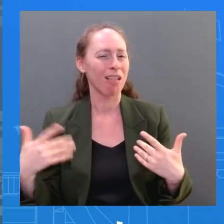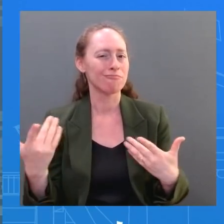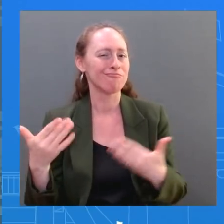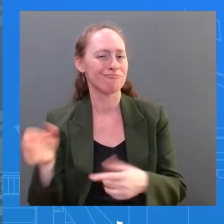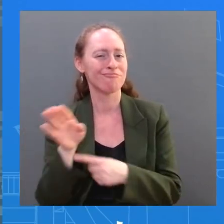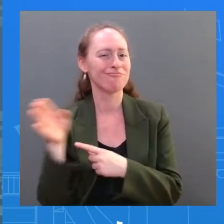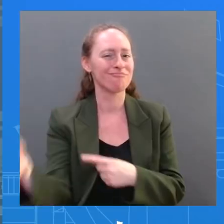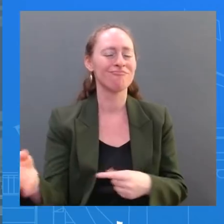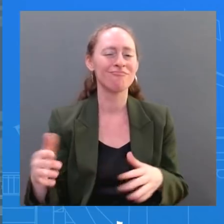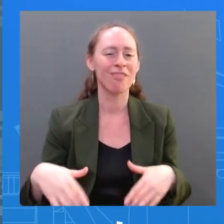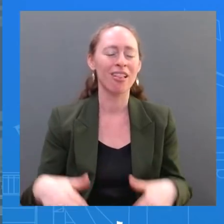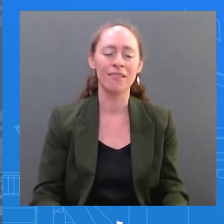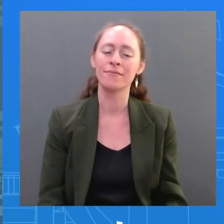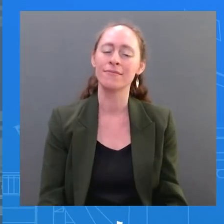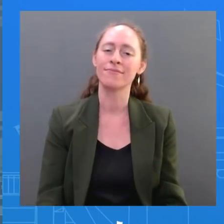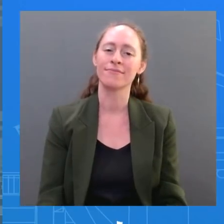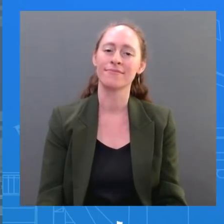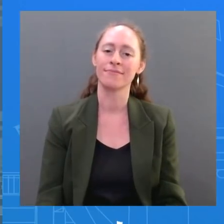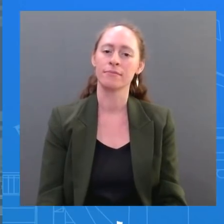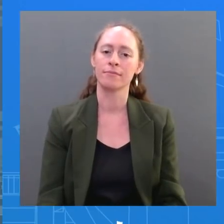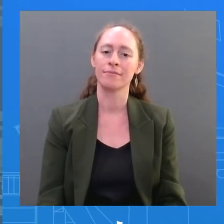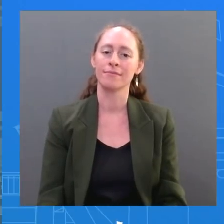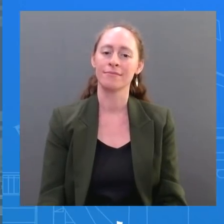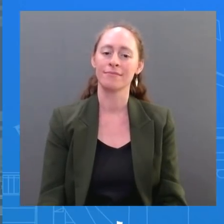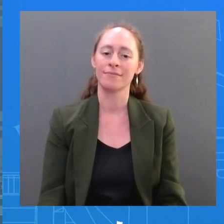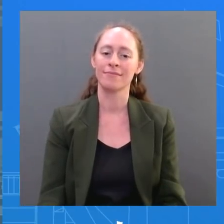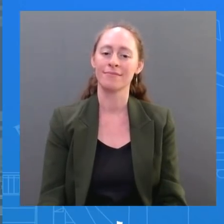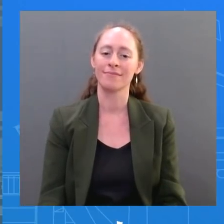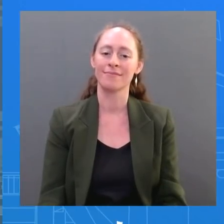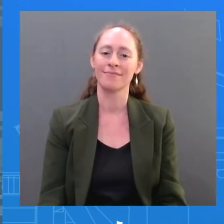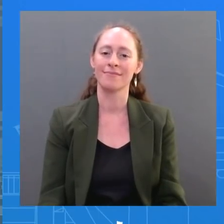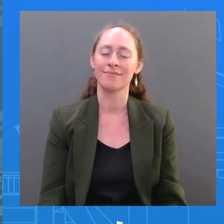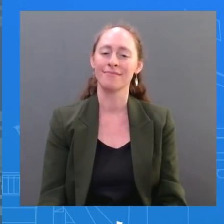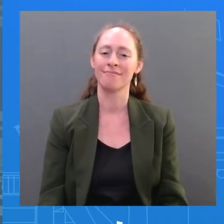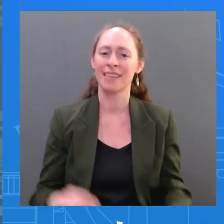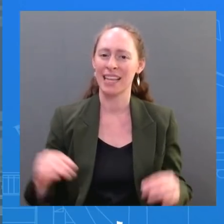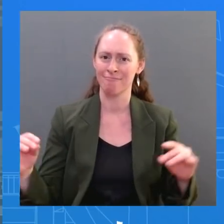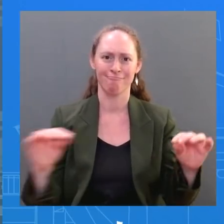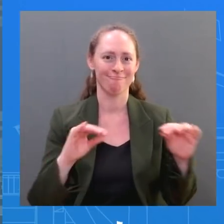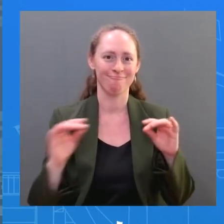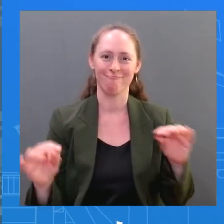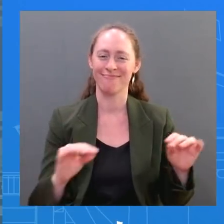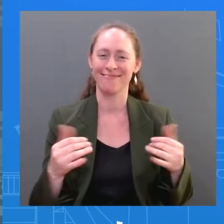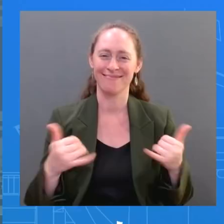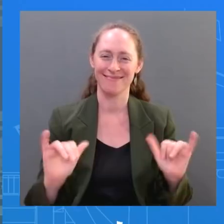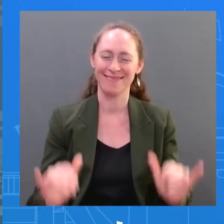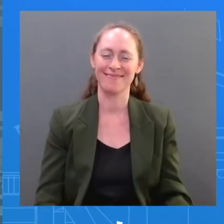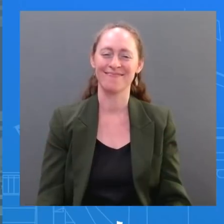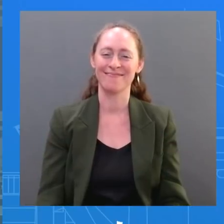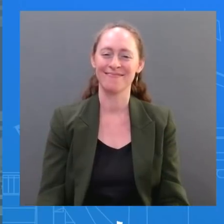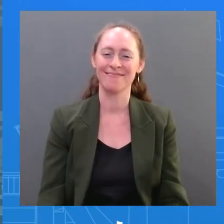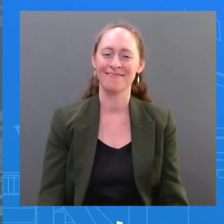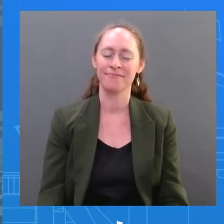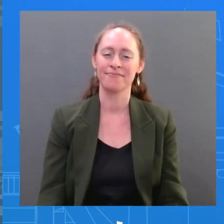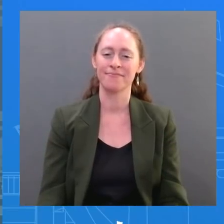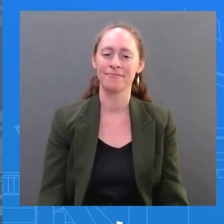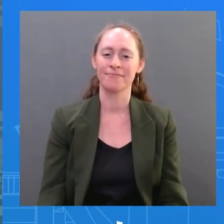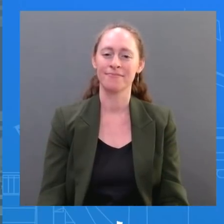Ms. Jean-Pierre: Sir, you're being rude to your colleagues. The Press: All the questions you're taking are pro-abortion. So let me ask you this question. >> Ms. Jean-Pierre: Excuse me -- The Press: Senator Marco Rubio -- Ms. Jean-Pierre: Go ahead, Caitlin. The Press: -- is demanding -- >> The Press: Two questions. The Press: -- the federal government